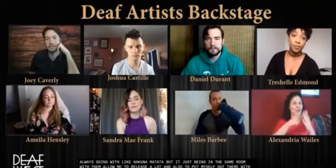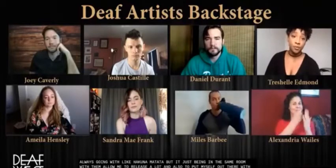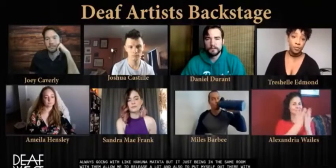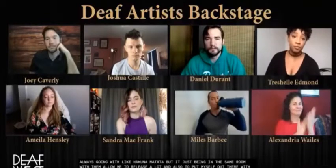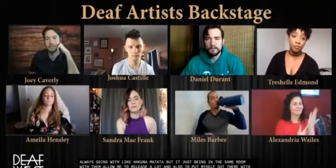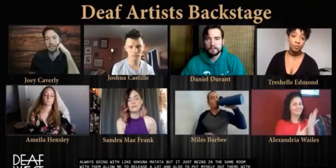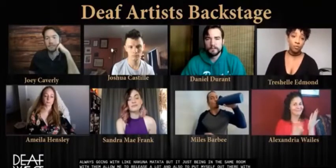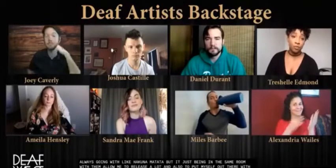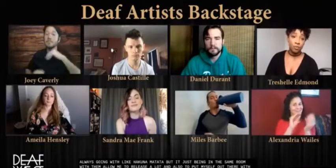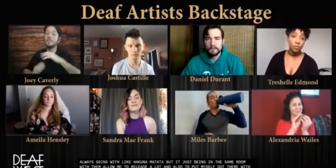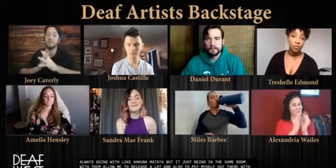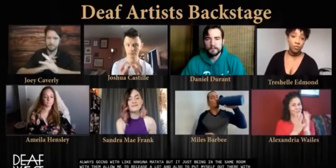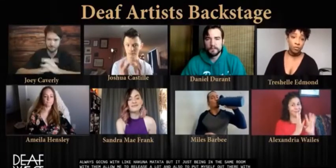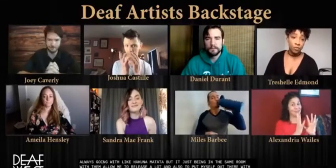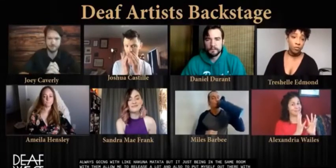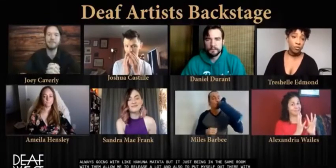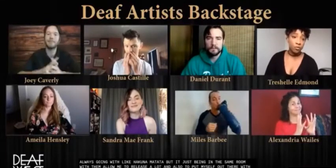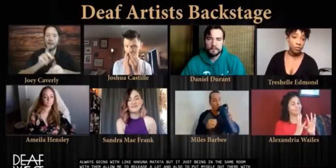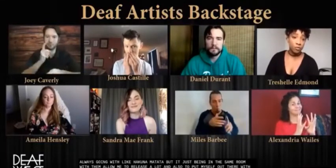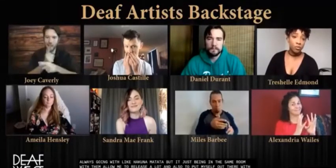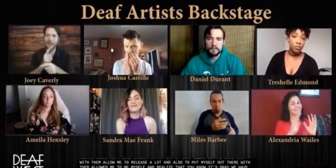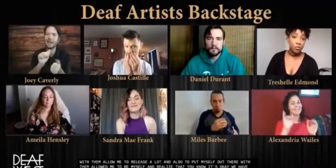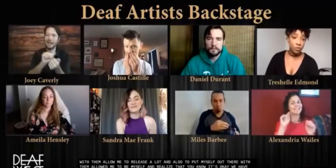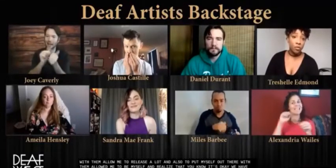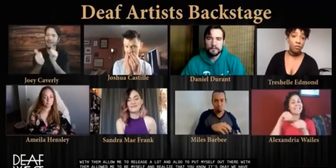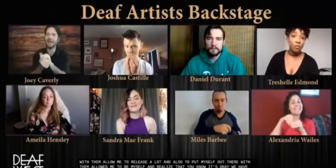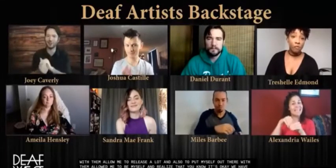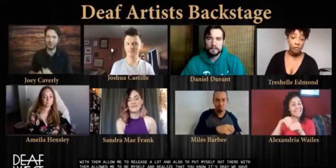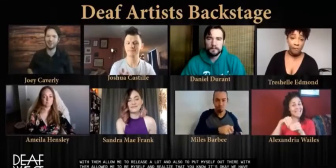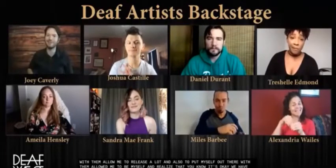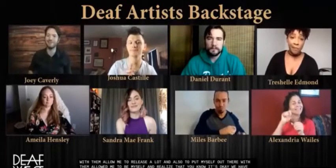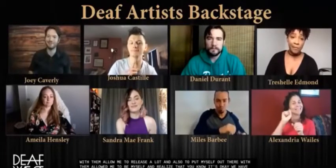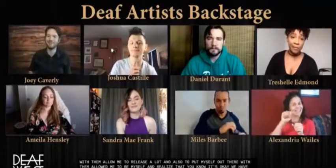And I want to highlight that that is not in the original script.